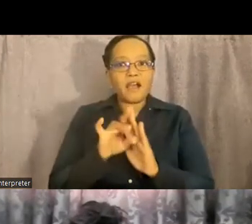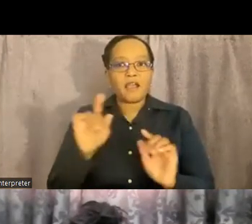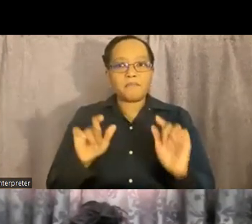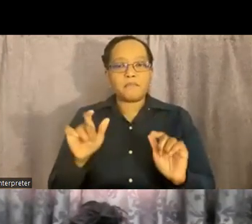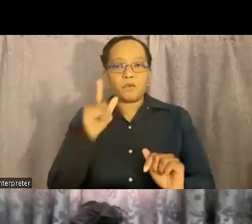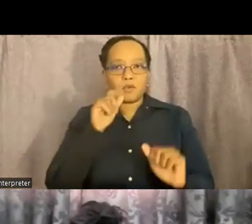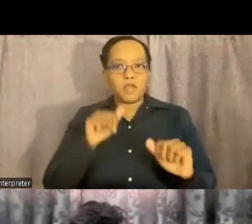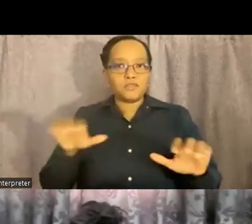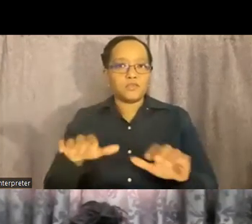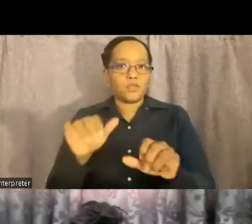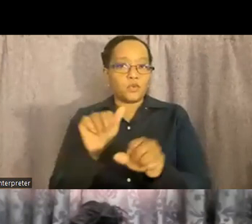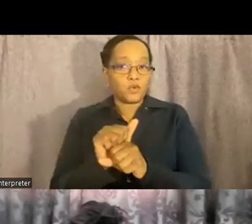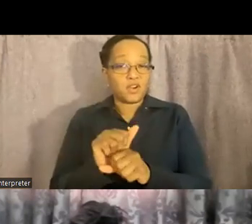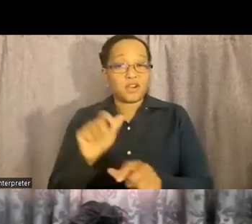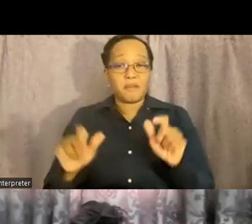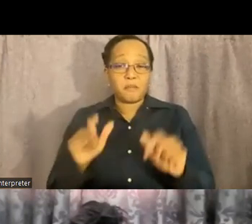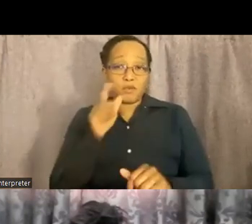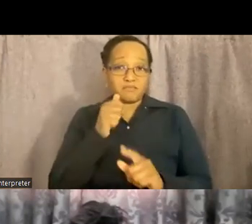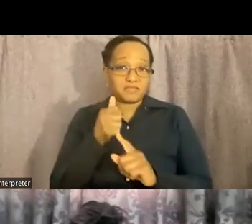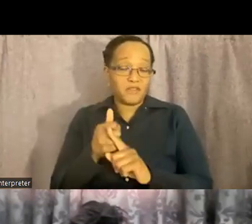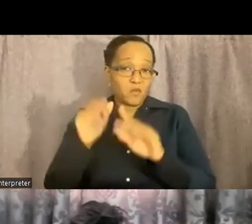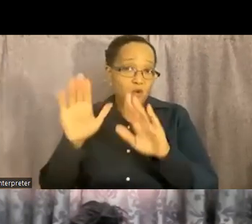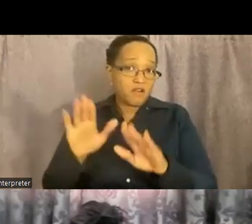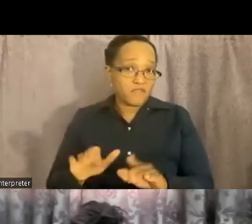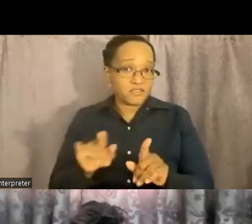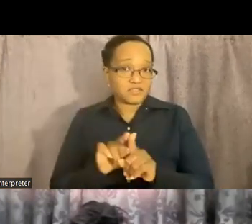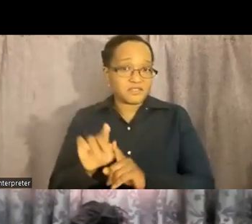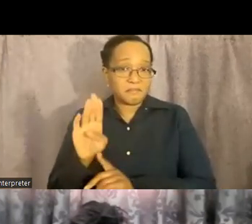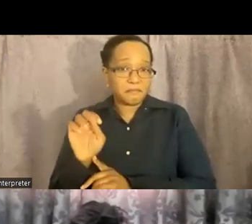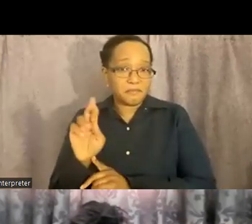are as wonderful as Berta.